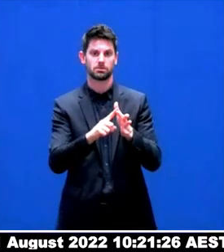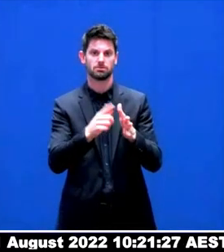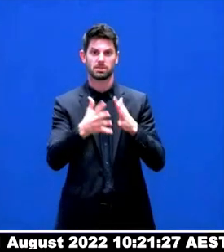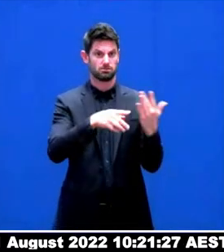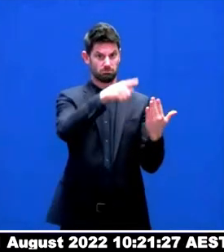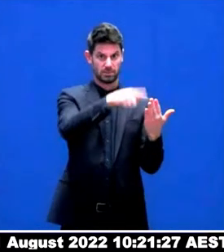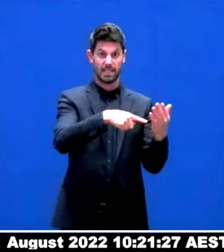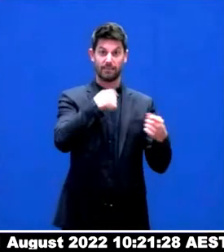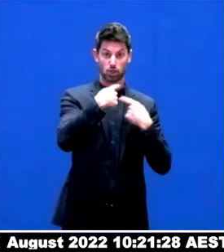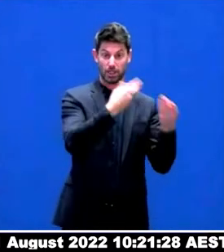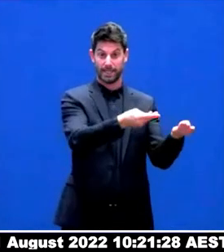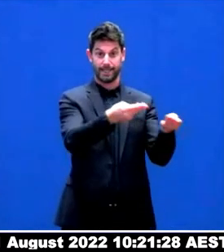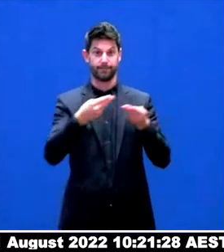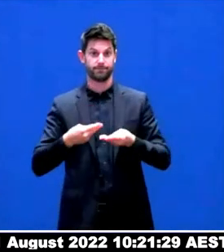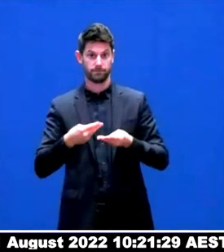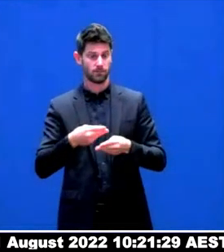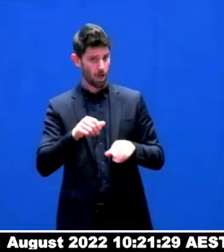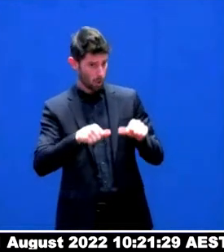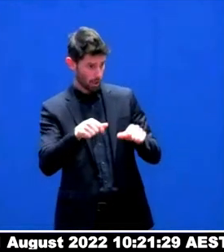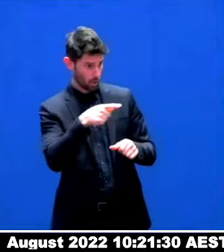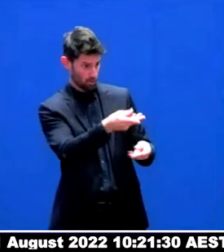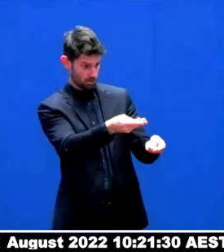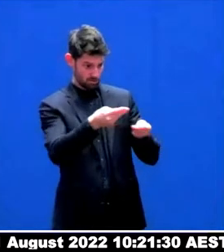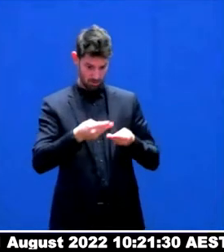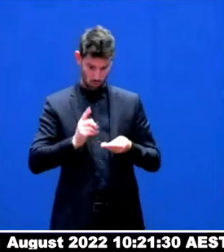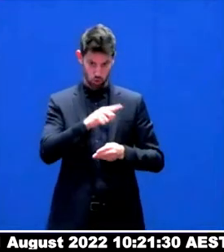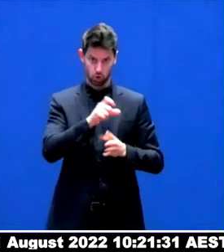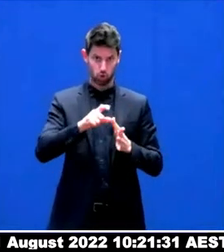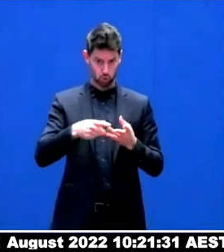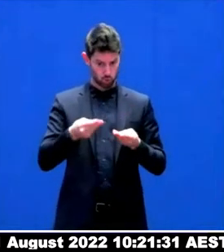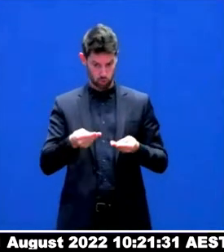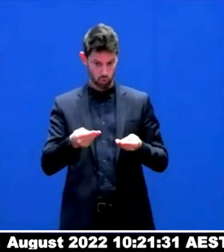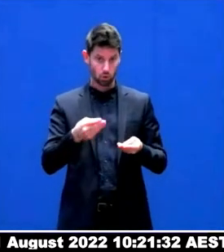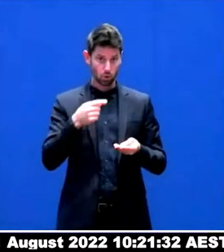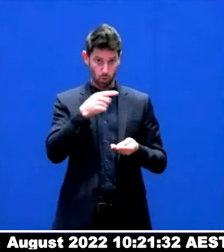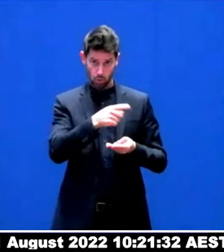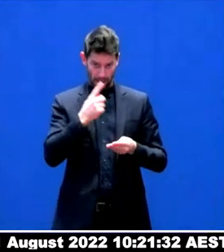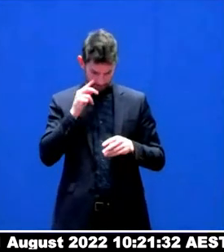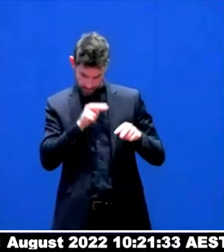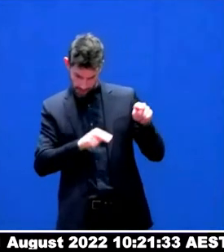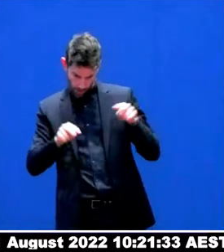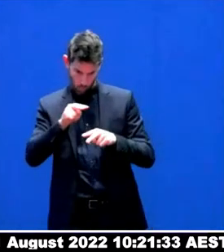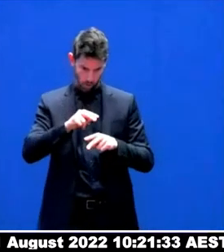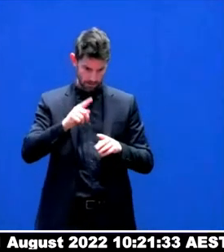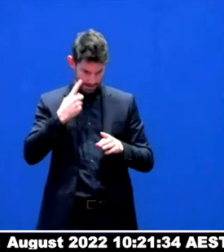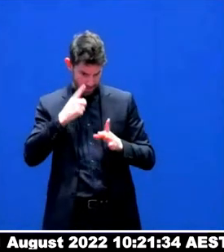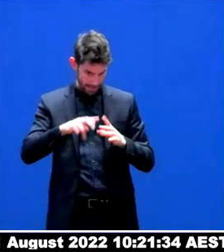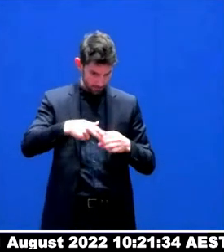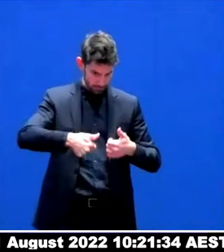And what does the Commonwealth do when it receives those statements of assurance? Is there any evaluative process that applies at the Commonwealth level?